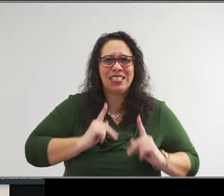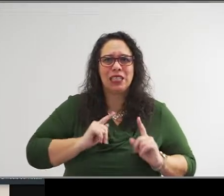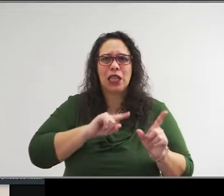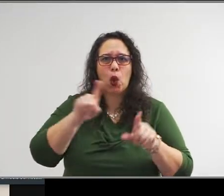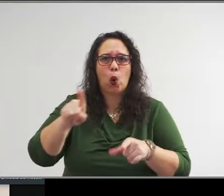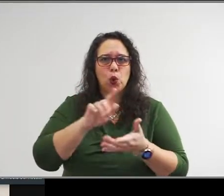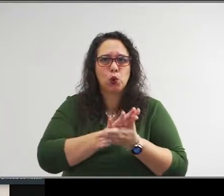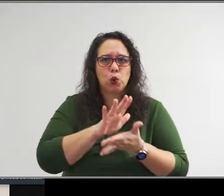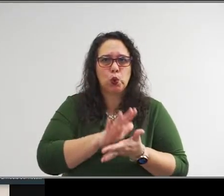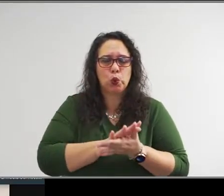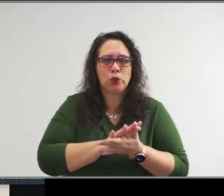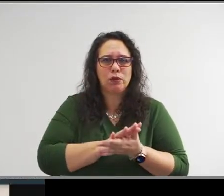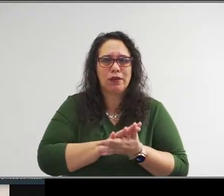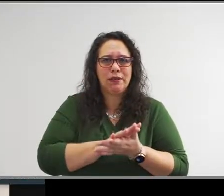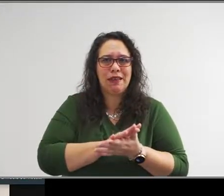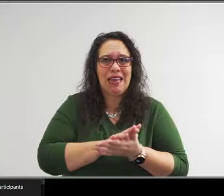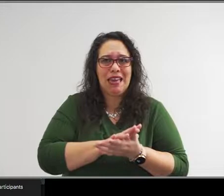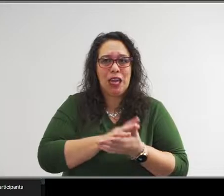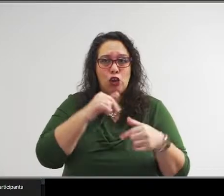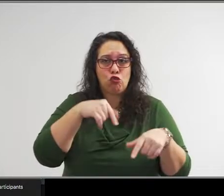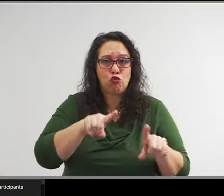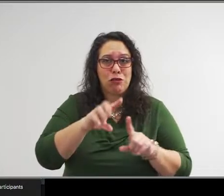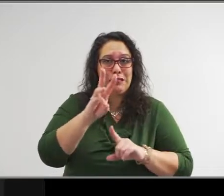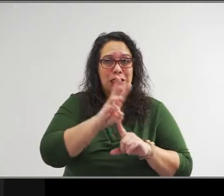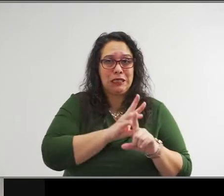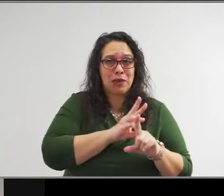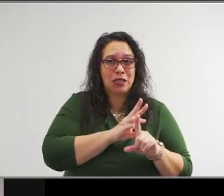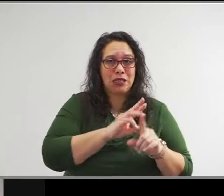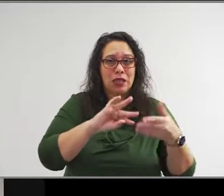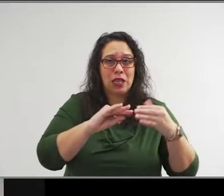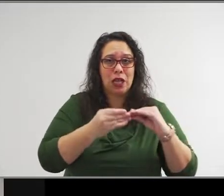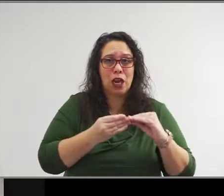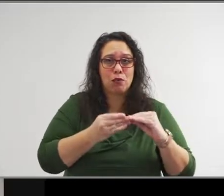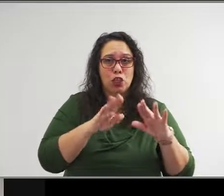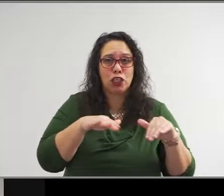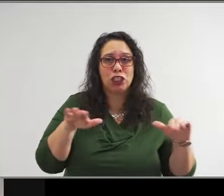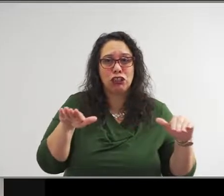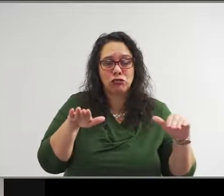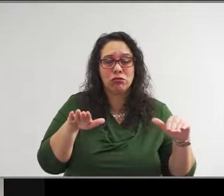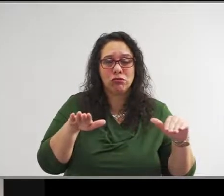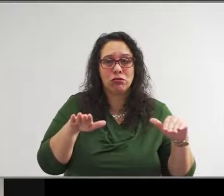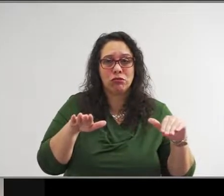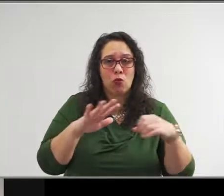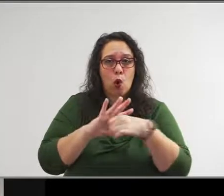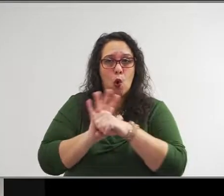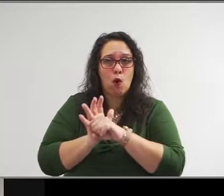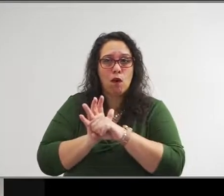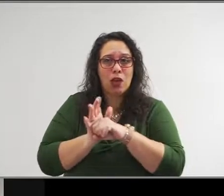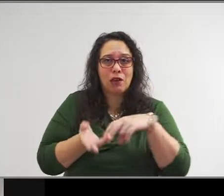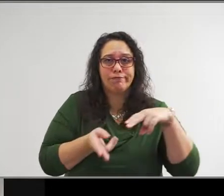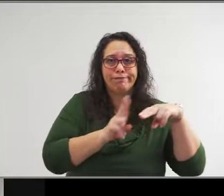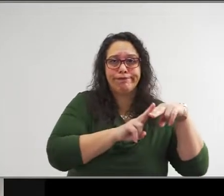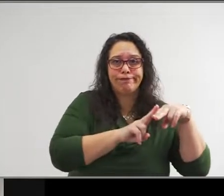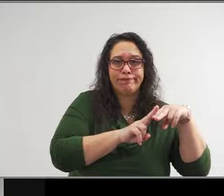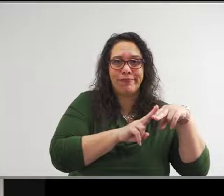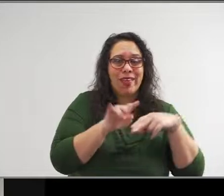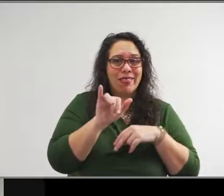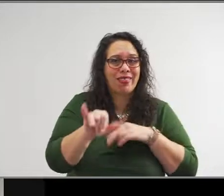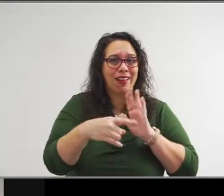with the coronavirus has risen. This should be an example to us